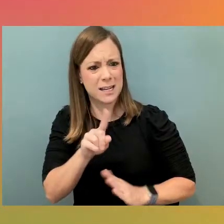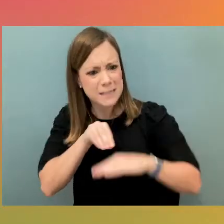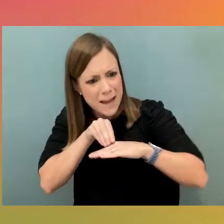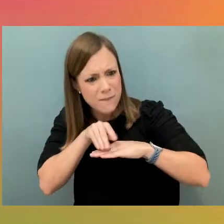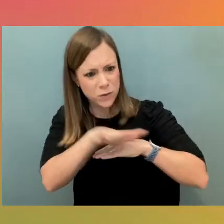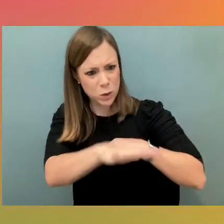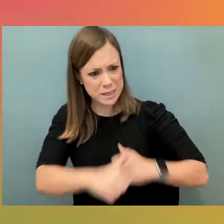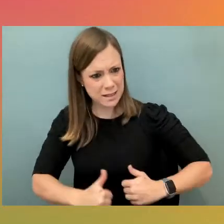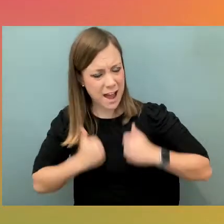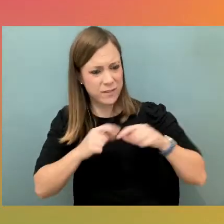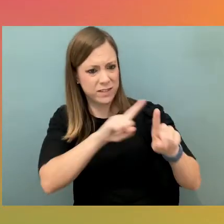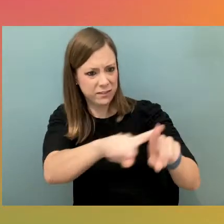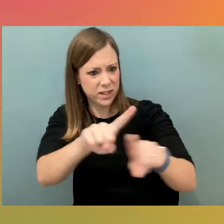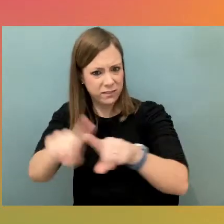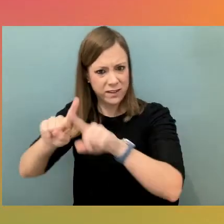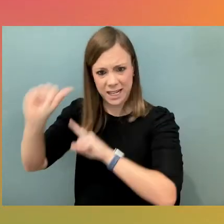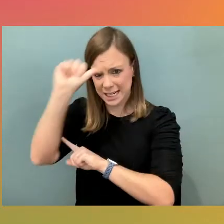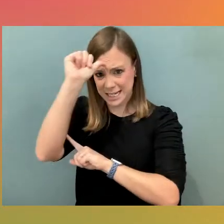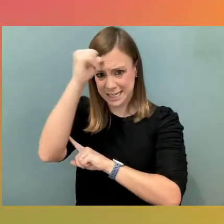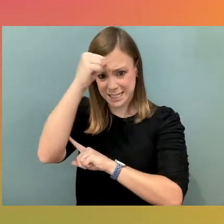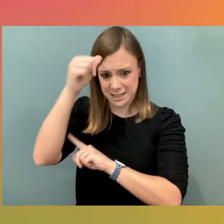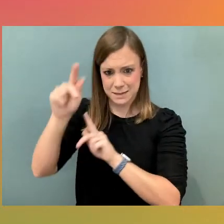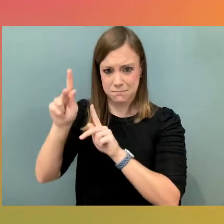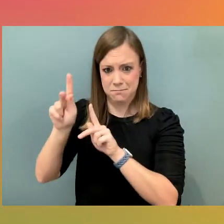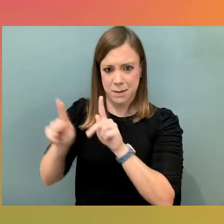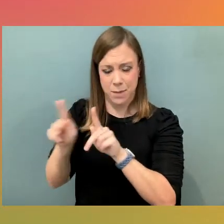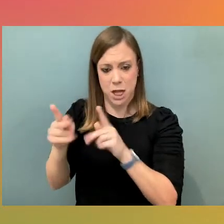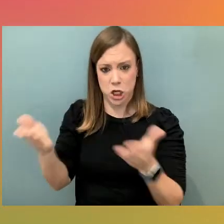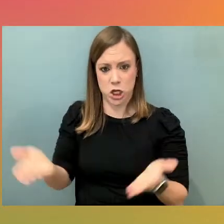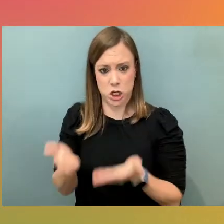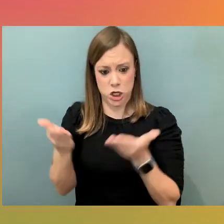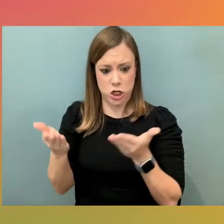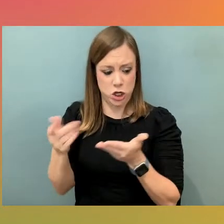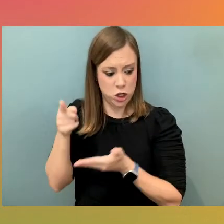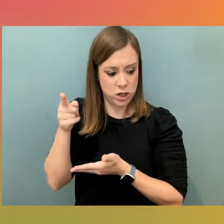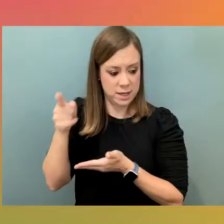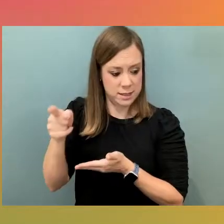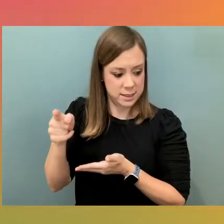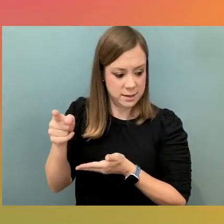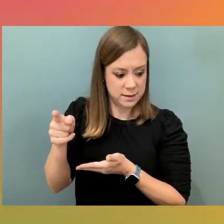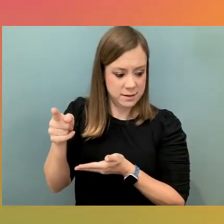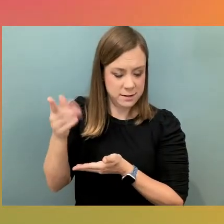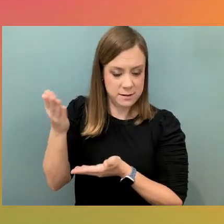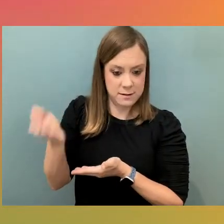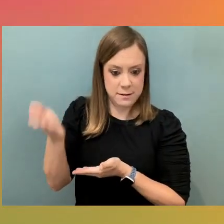A MOTIVATIONAL SPEAKER AND WELL- BEING OF MILLIONS OF INDIANS HERE.